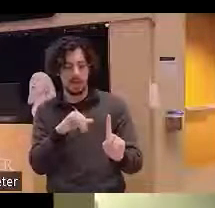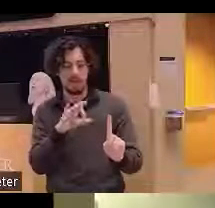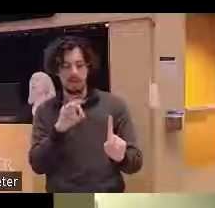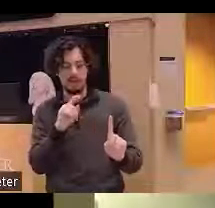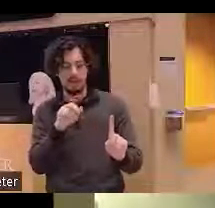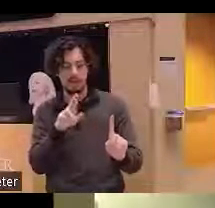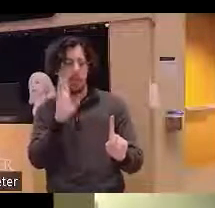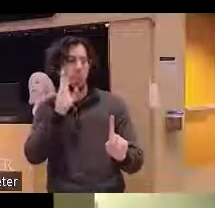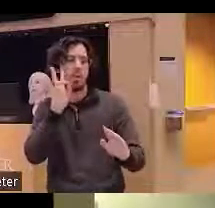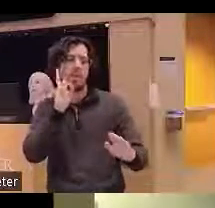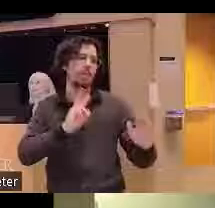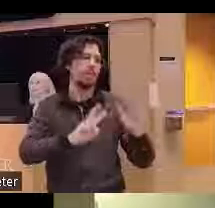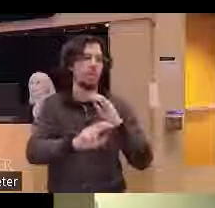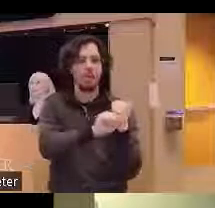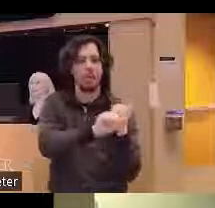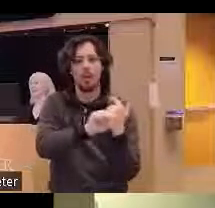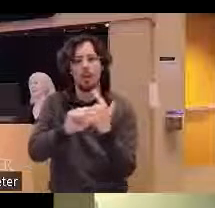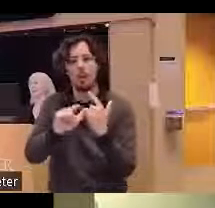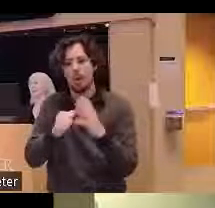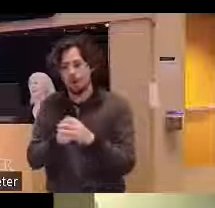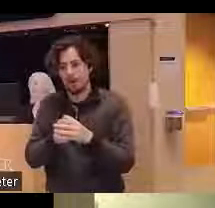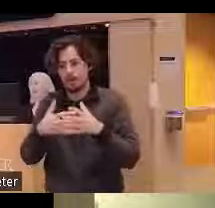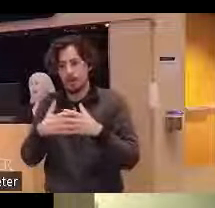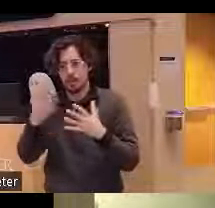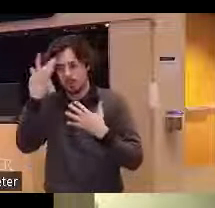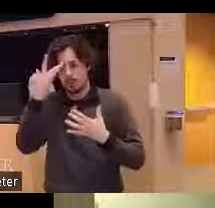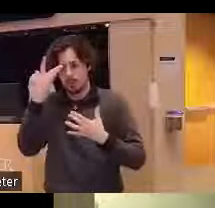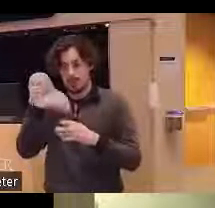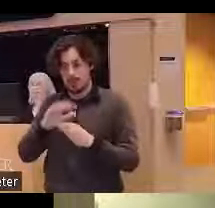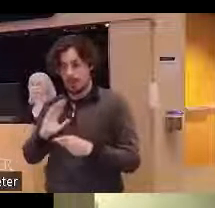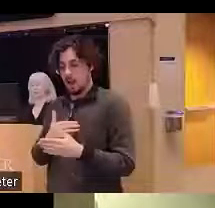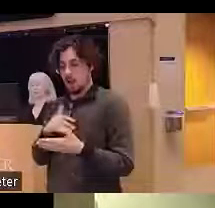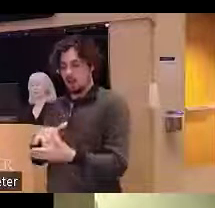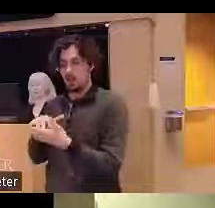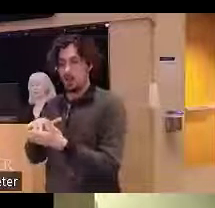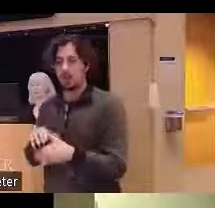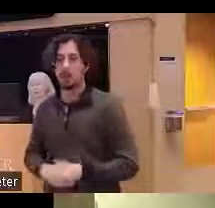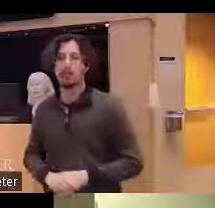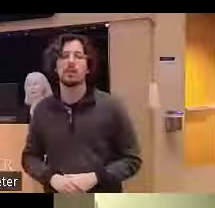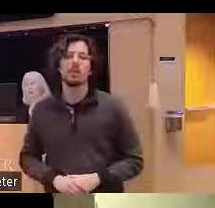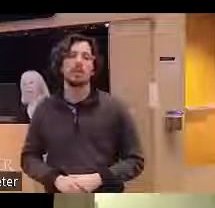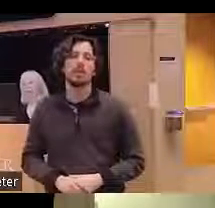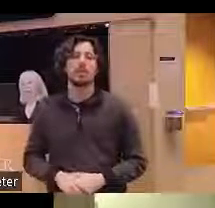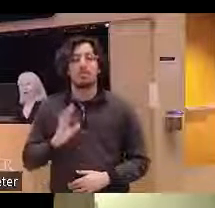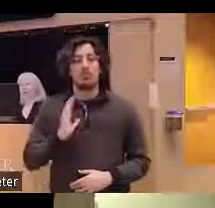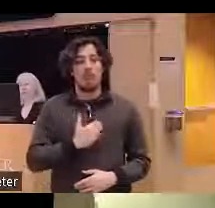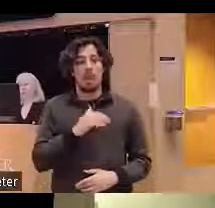all the inflammatory disease in our cases um so this is all up of the scale we developed um